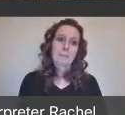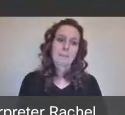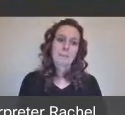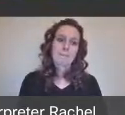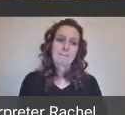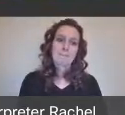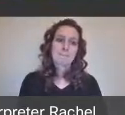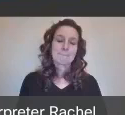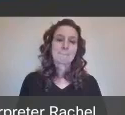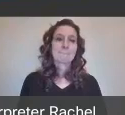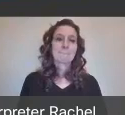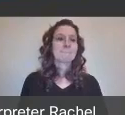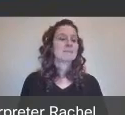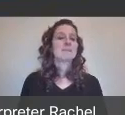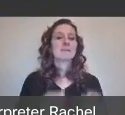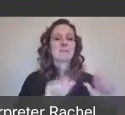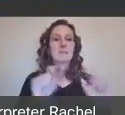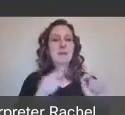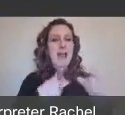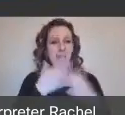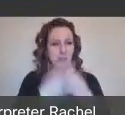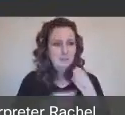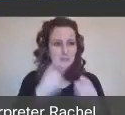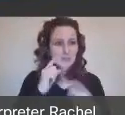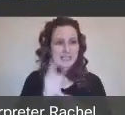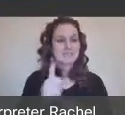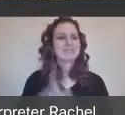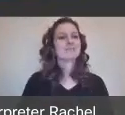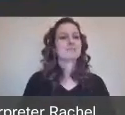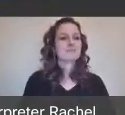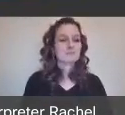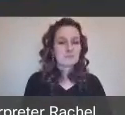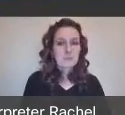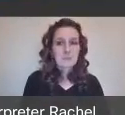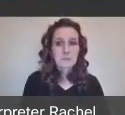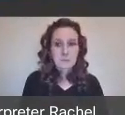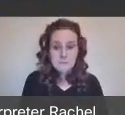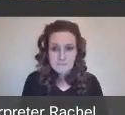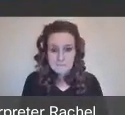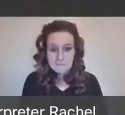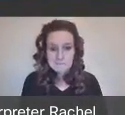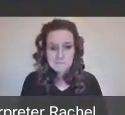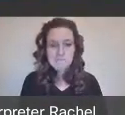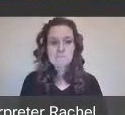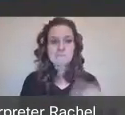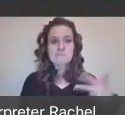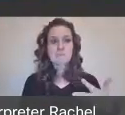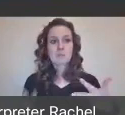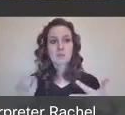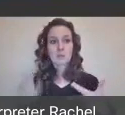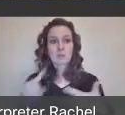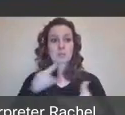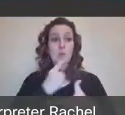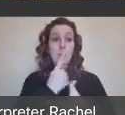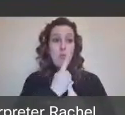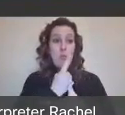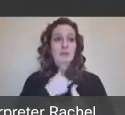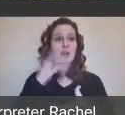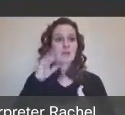[Reporter] All right. Too many windows open, I lost you all. Okay, so three questions. One, I know we touched on the site at the King of Prussia Mall.